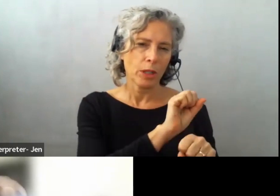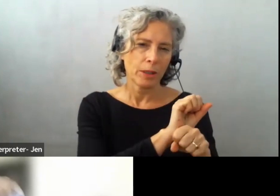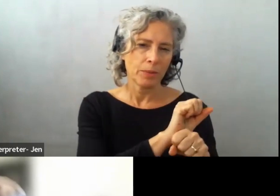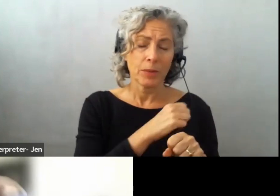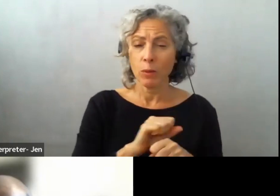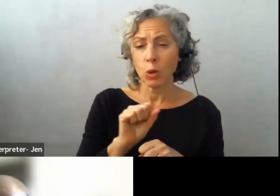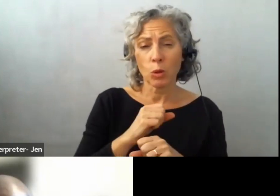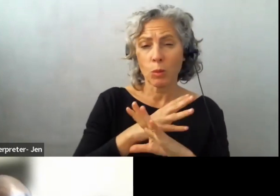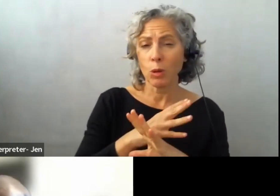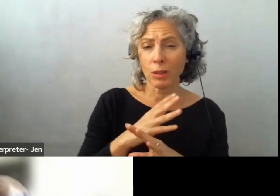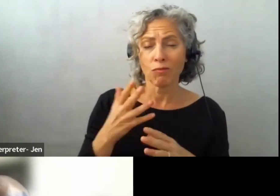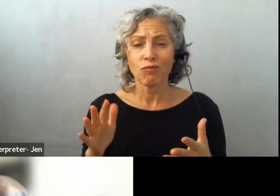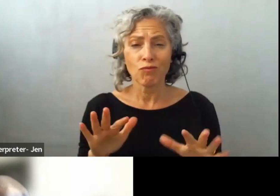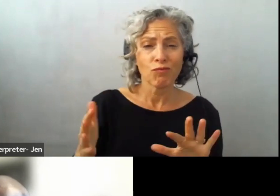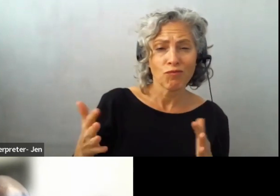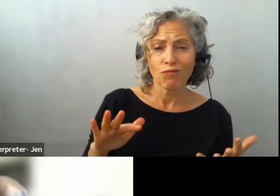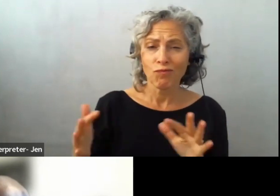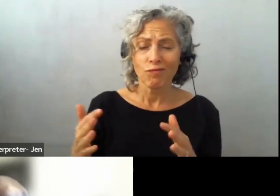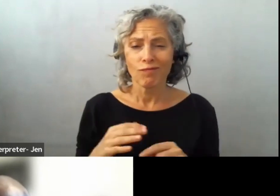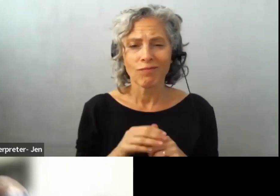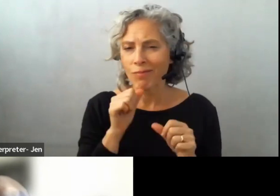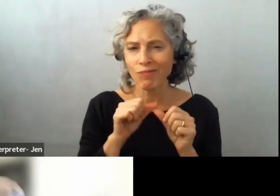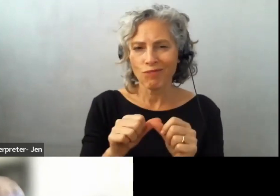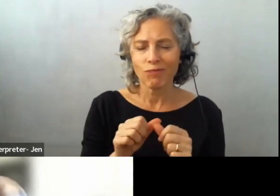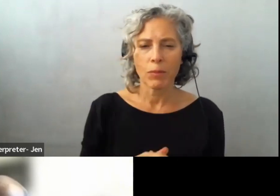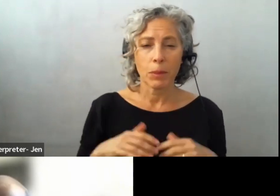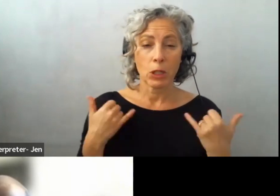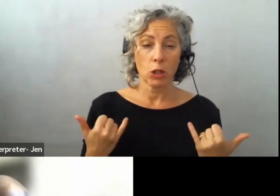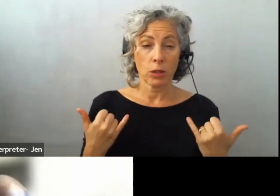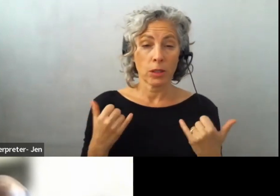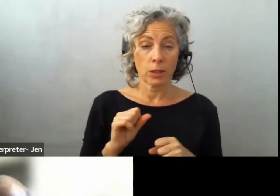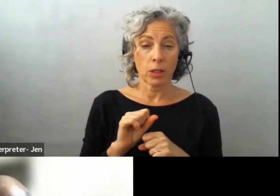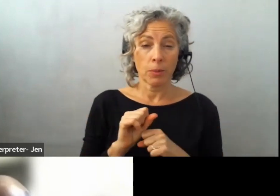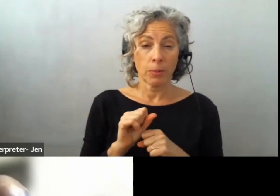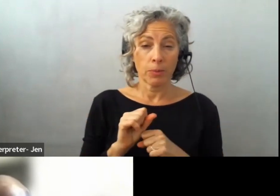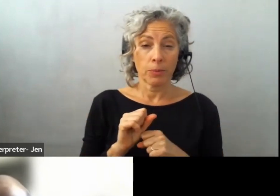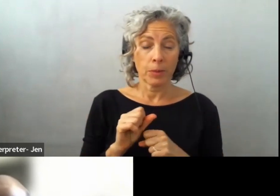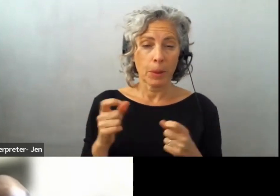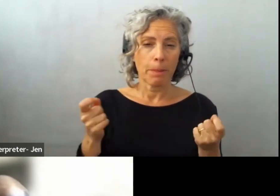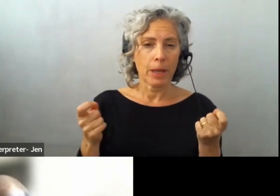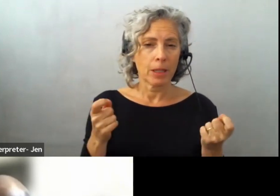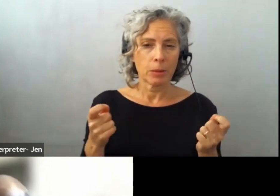remotely before, on and off, but I'm at my current job management was very insistent that we come